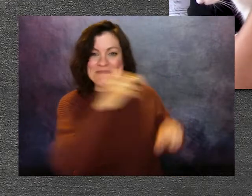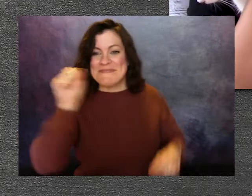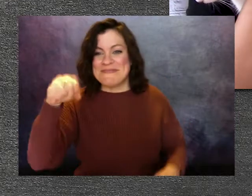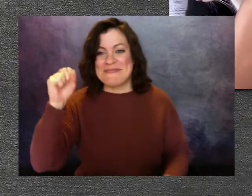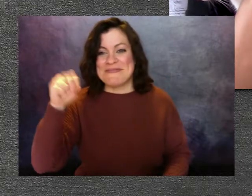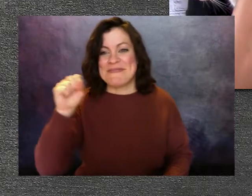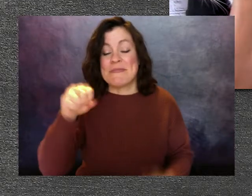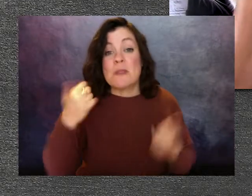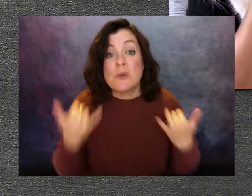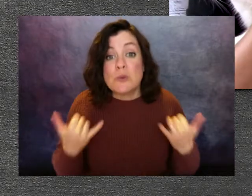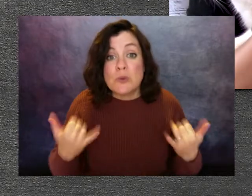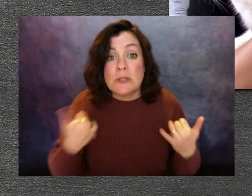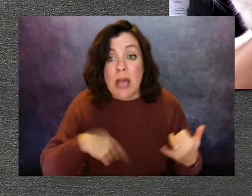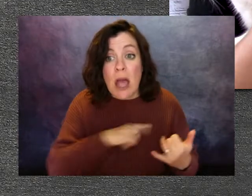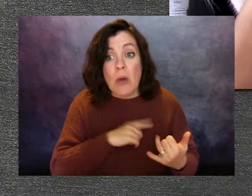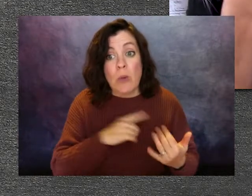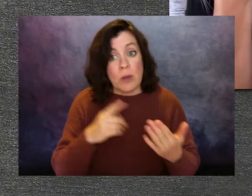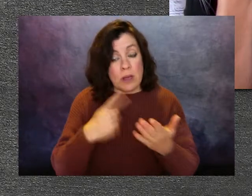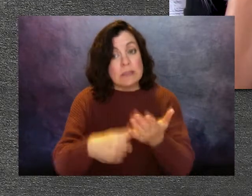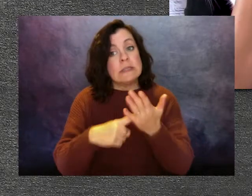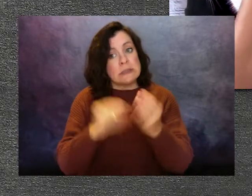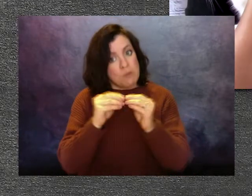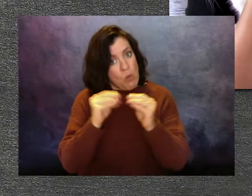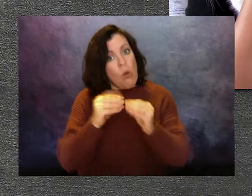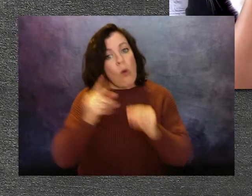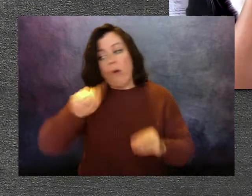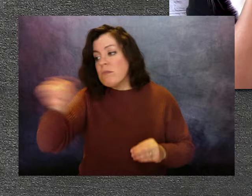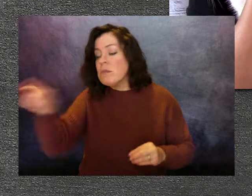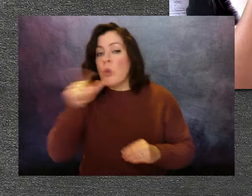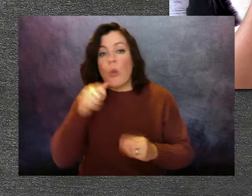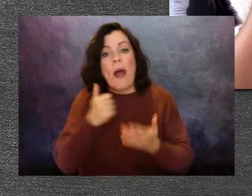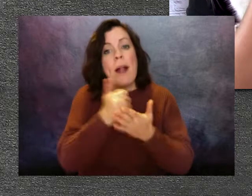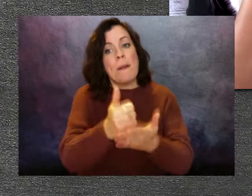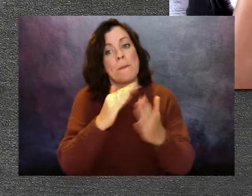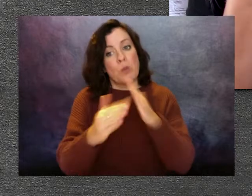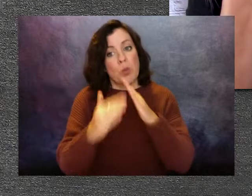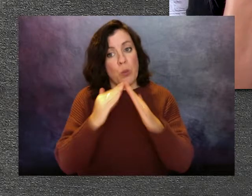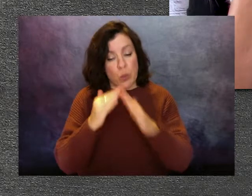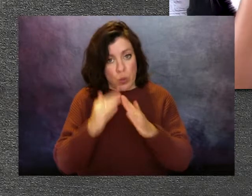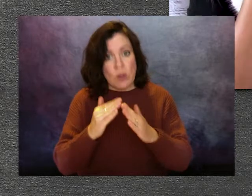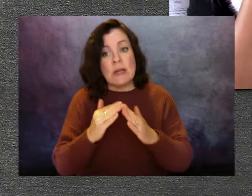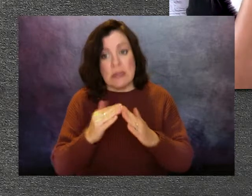And we are gonna talk about community helpers this week. And we're talking about a community helper,